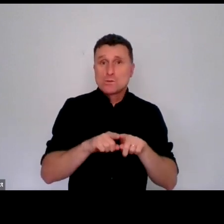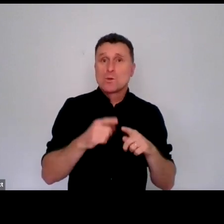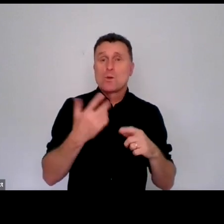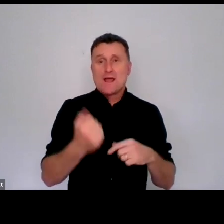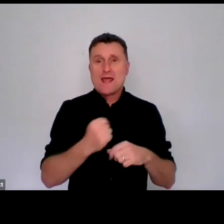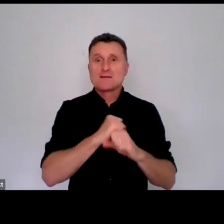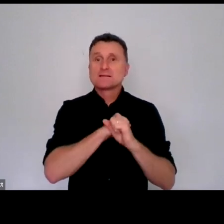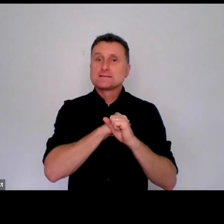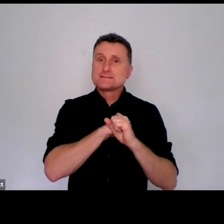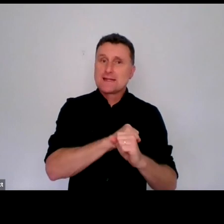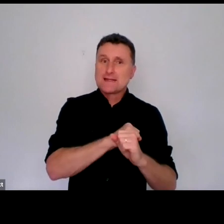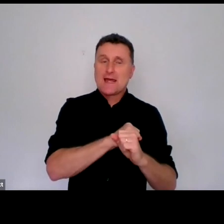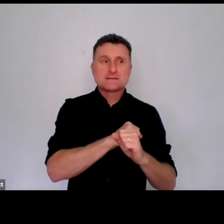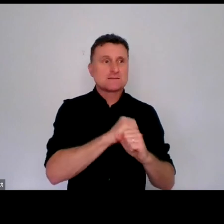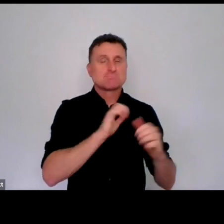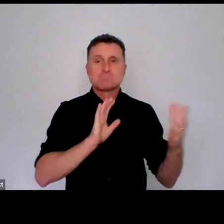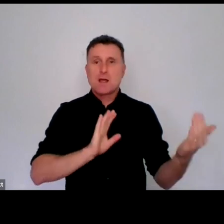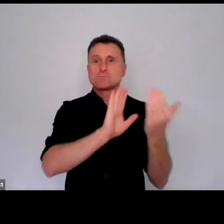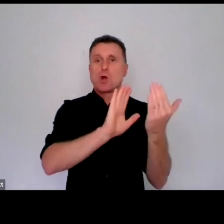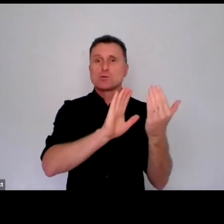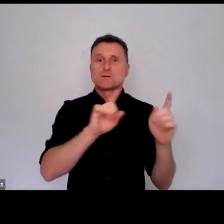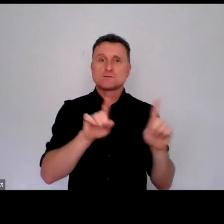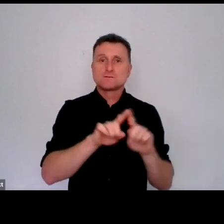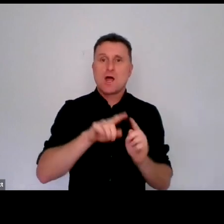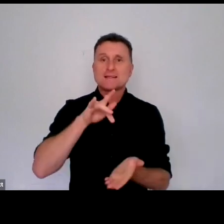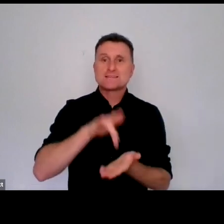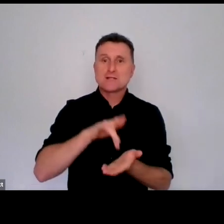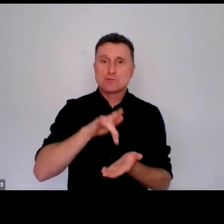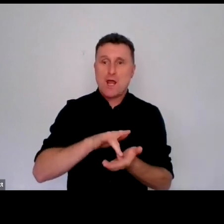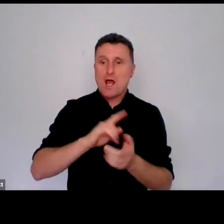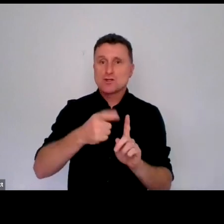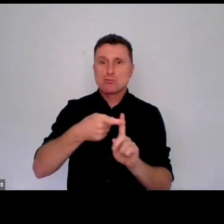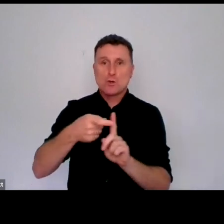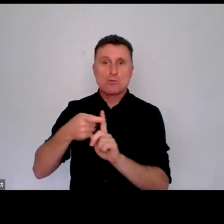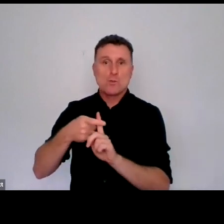including things like centralized recruitment, ways of better supporting providers